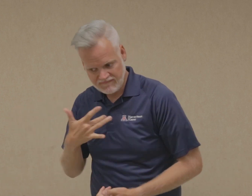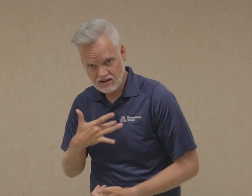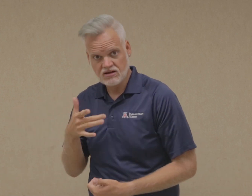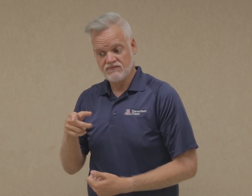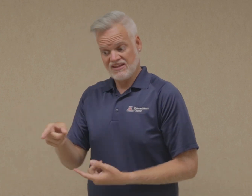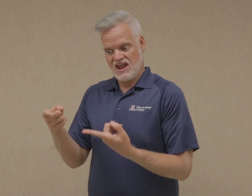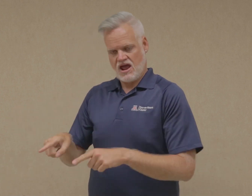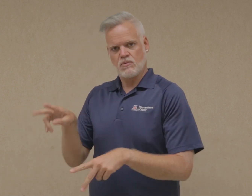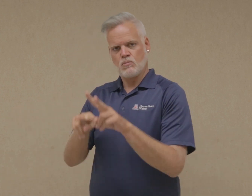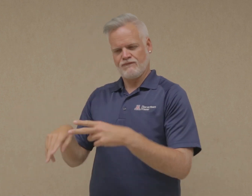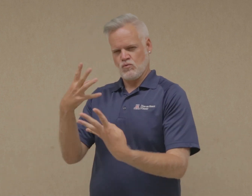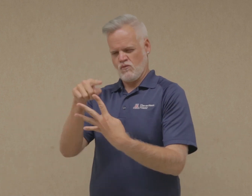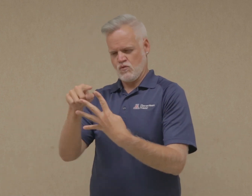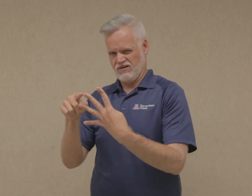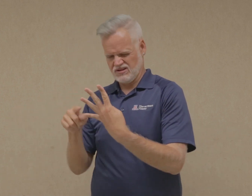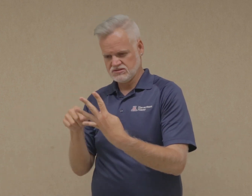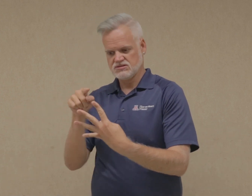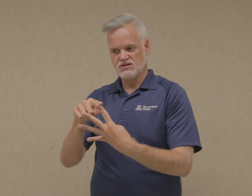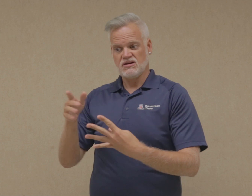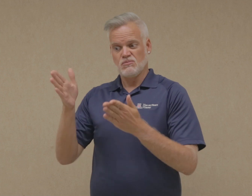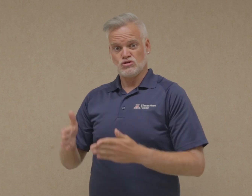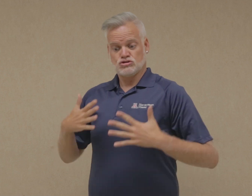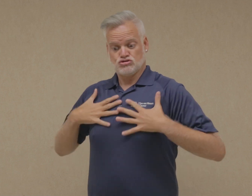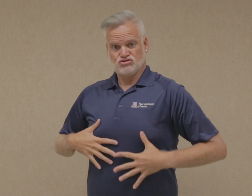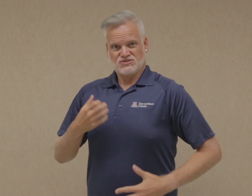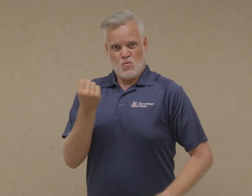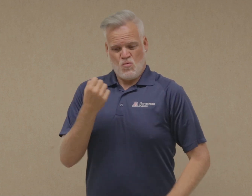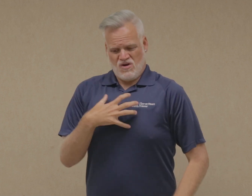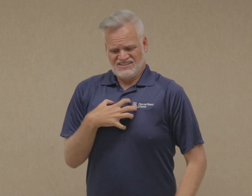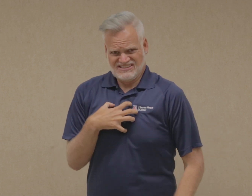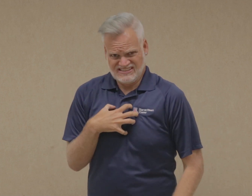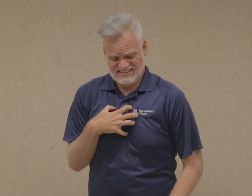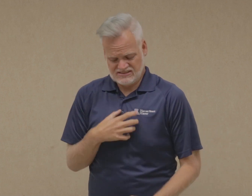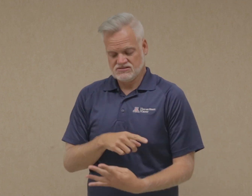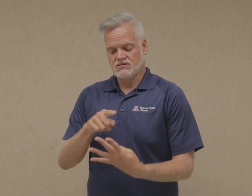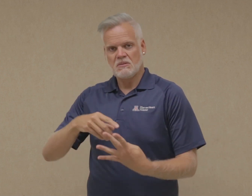they might be holding their chest, they may be pale or sweaty, and they may have radiating pain in different body parts.